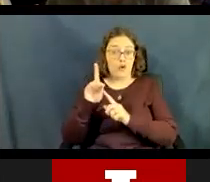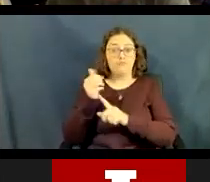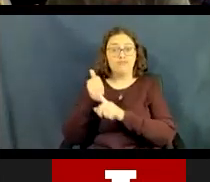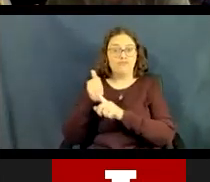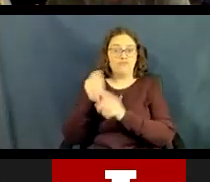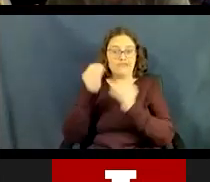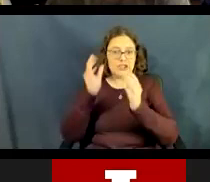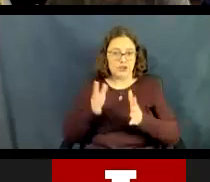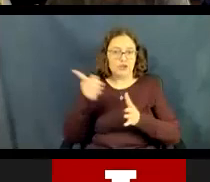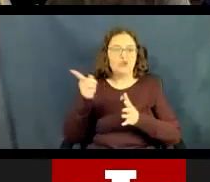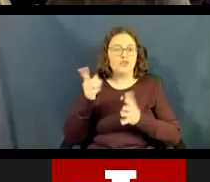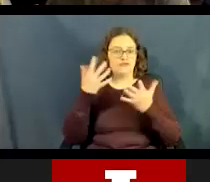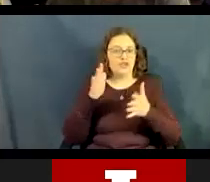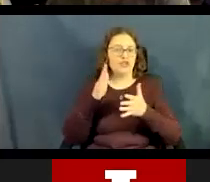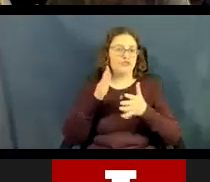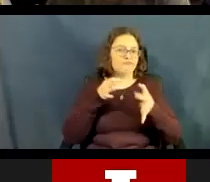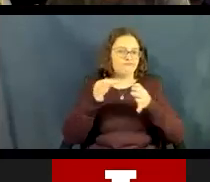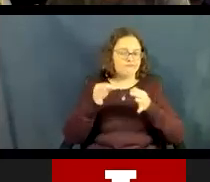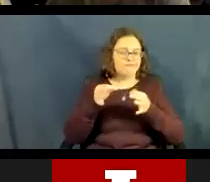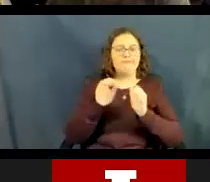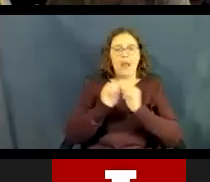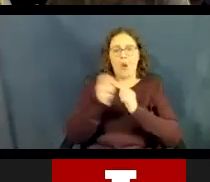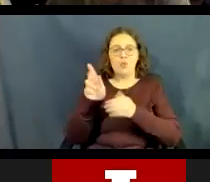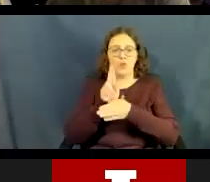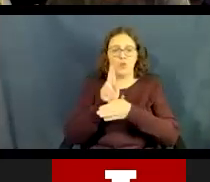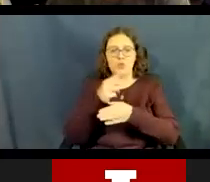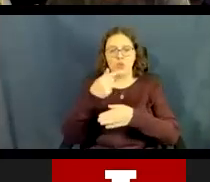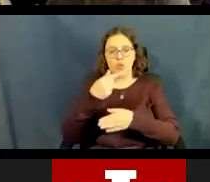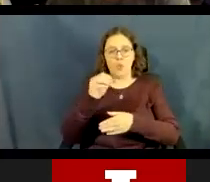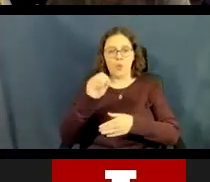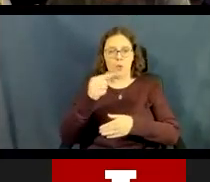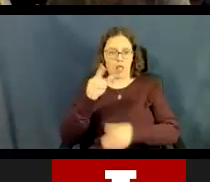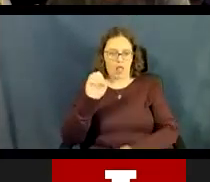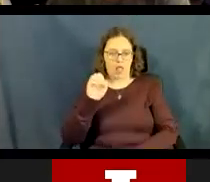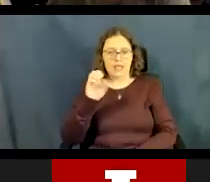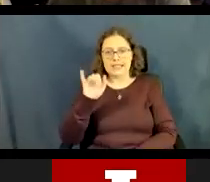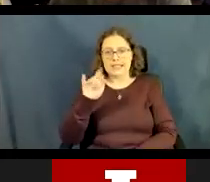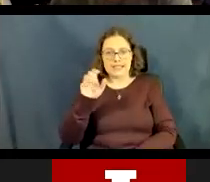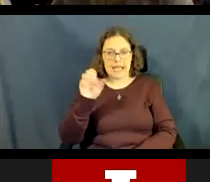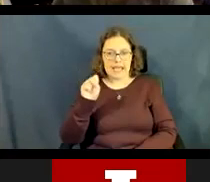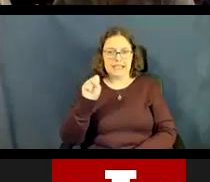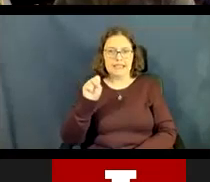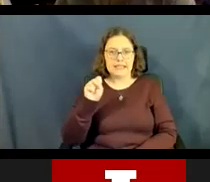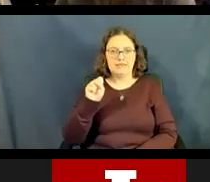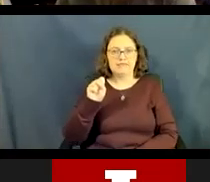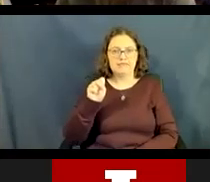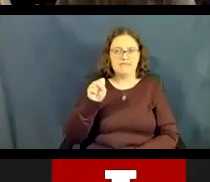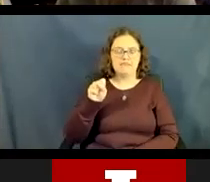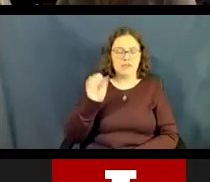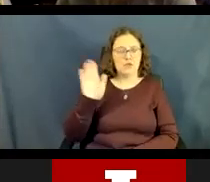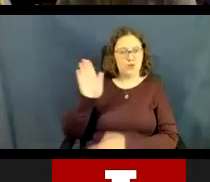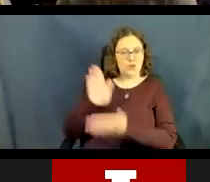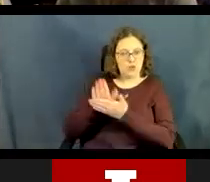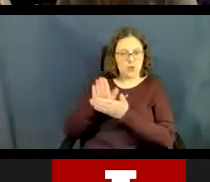, how they use local sites in her school and her district.